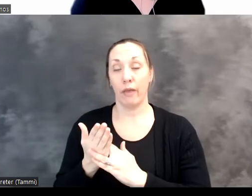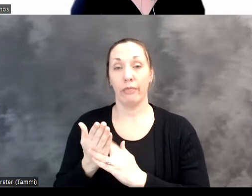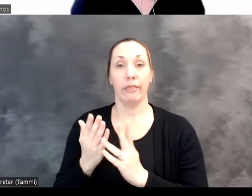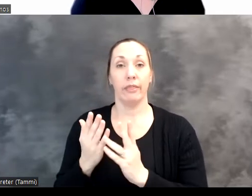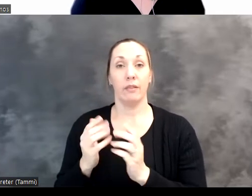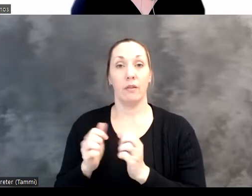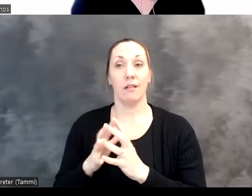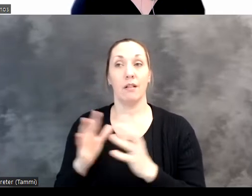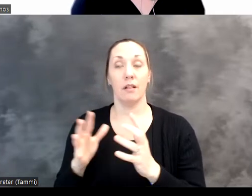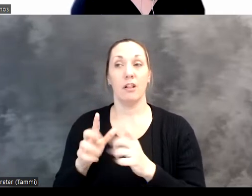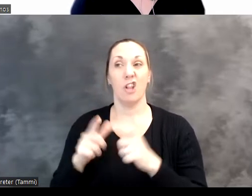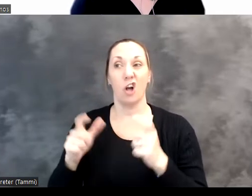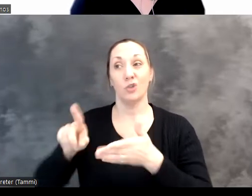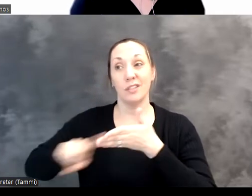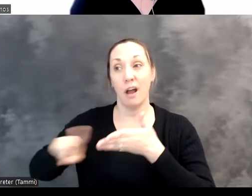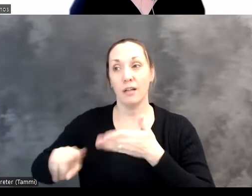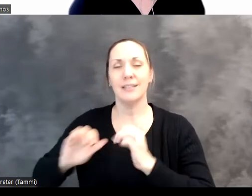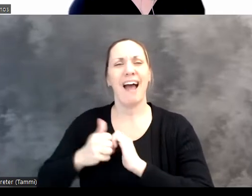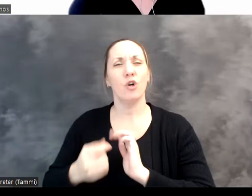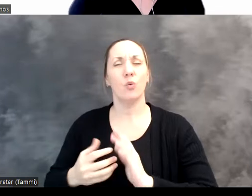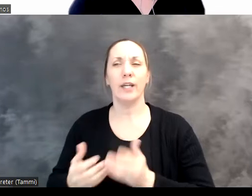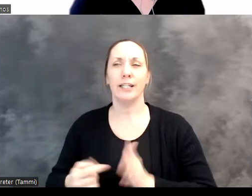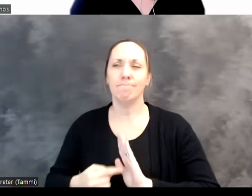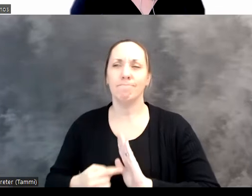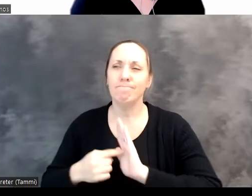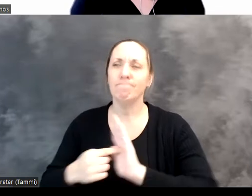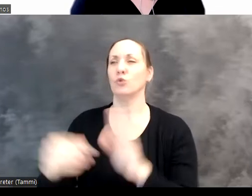. How can we use the data that we